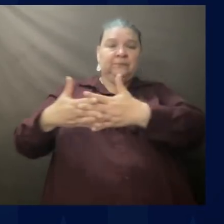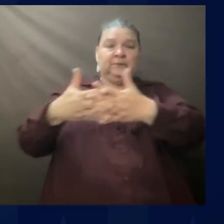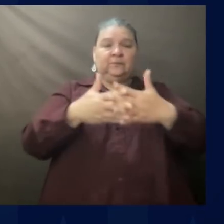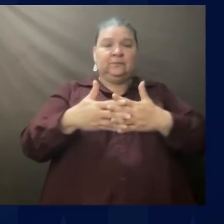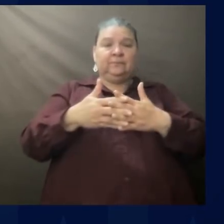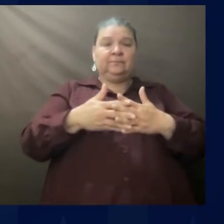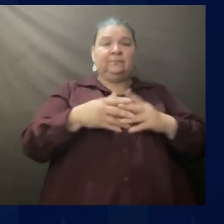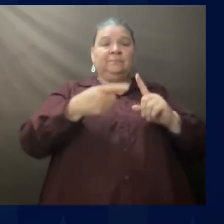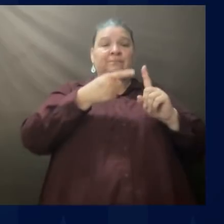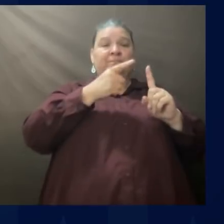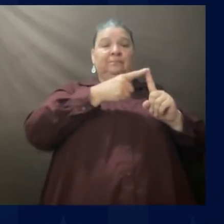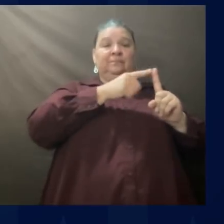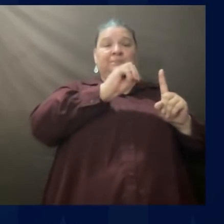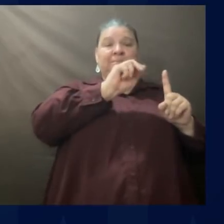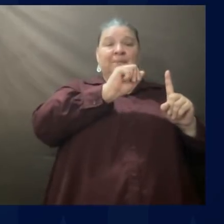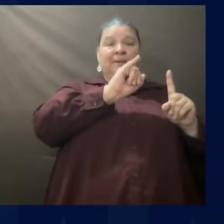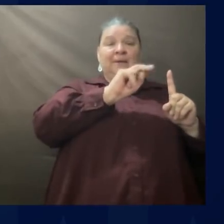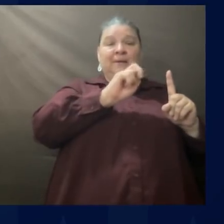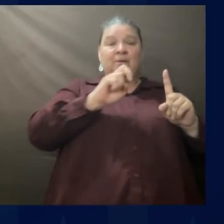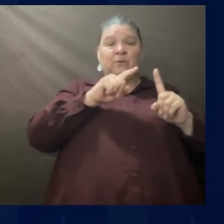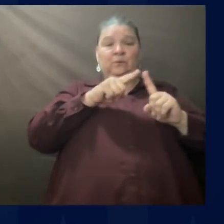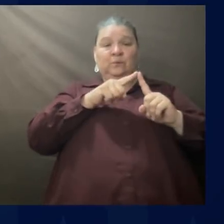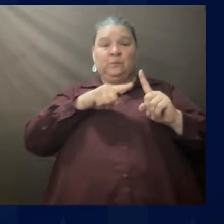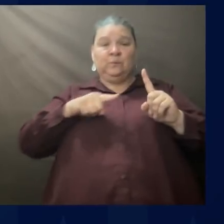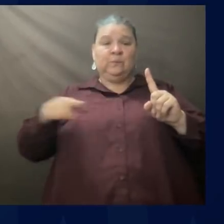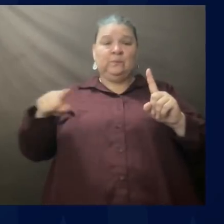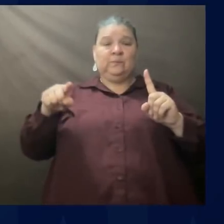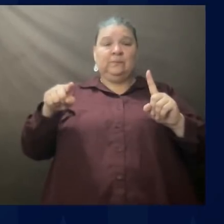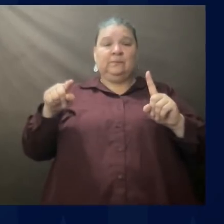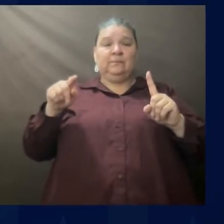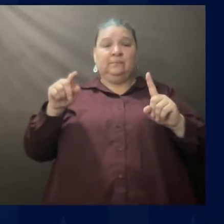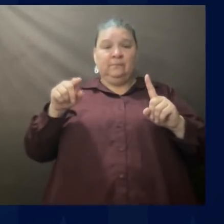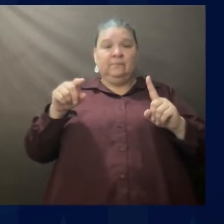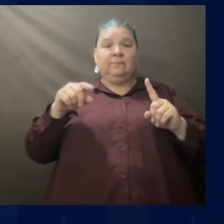Wharton, Normandy, Iwo Jima, Pusan, Incheon, the Eye